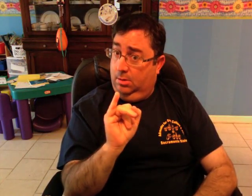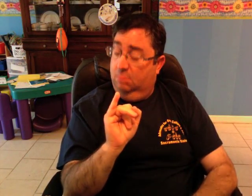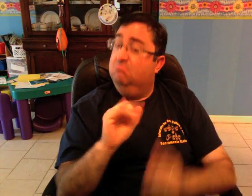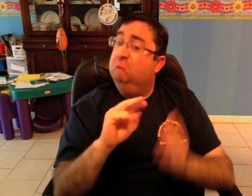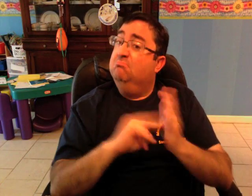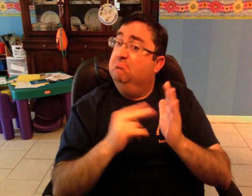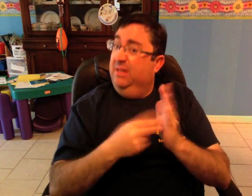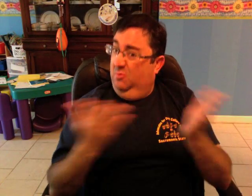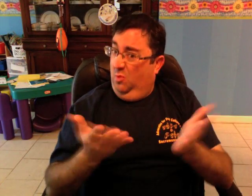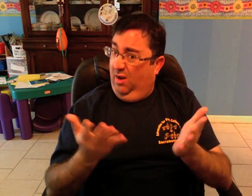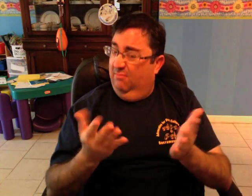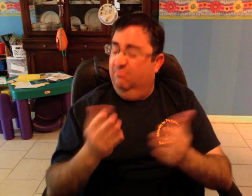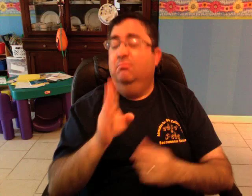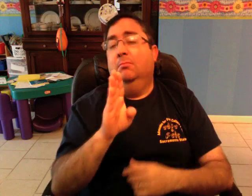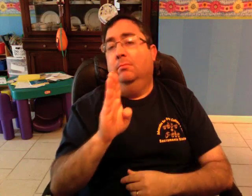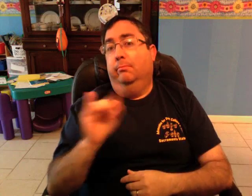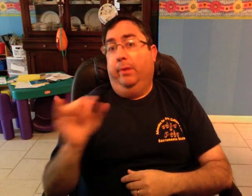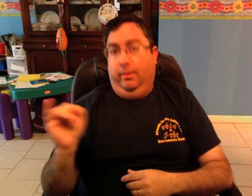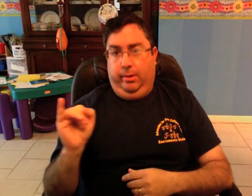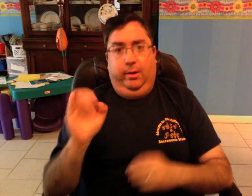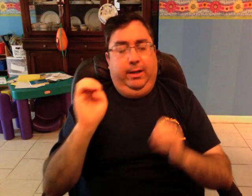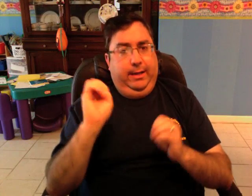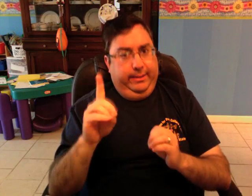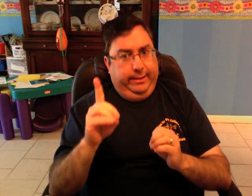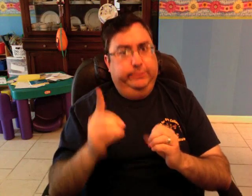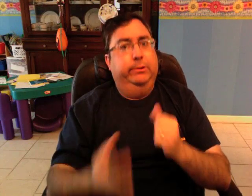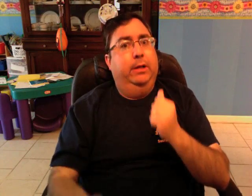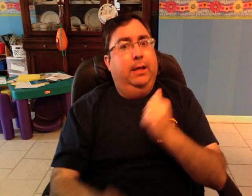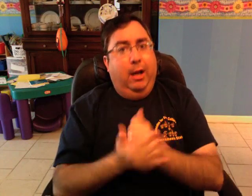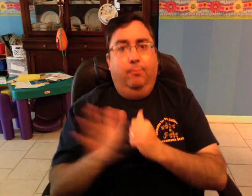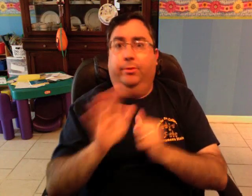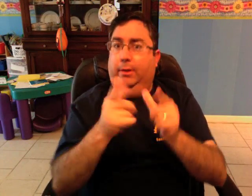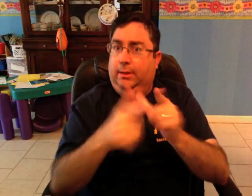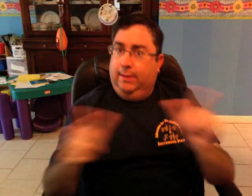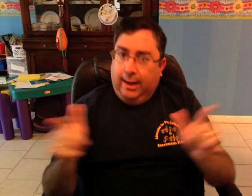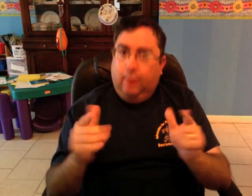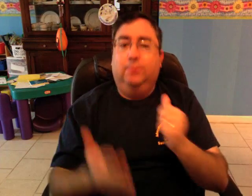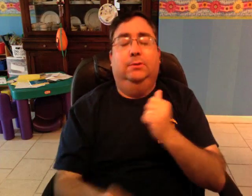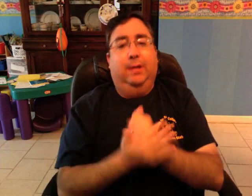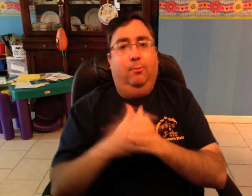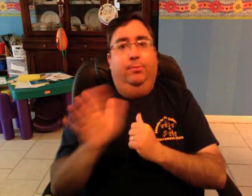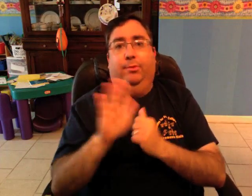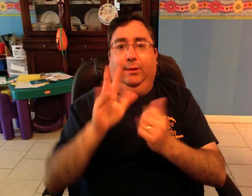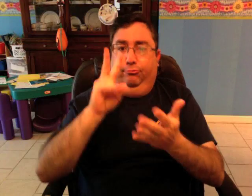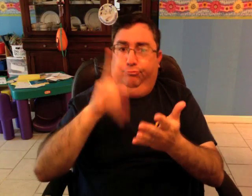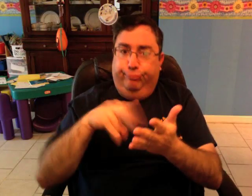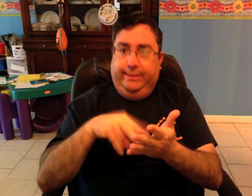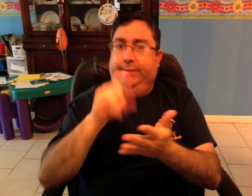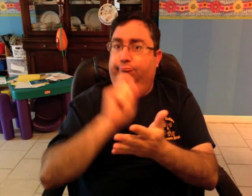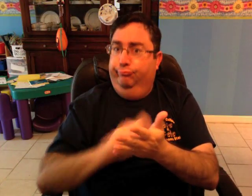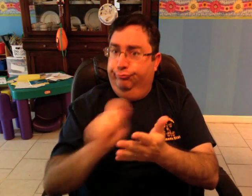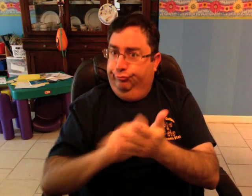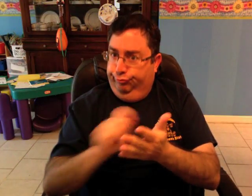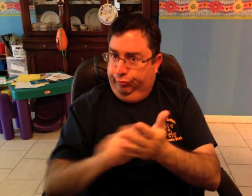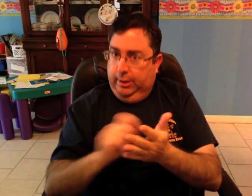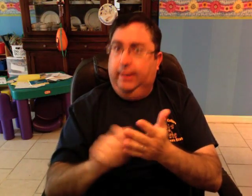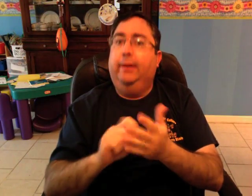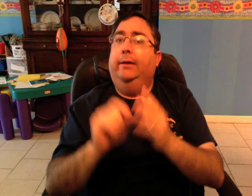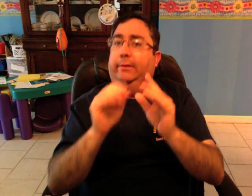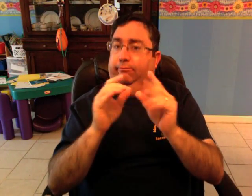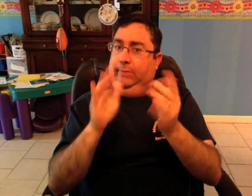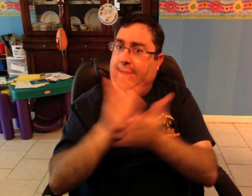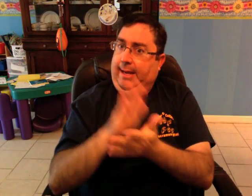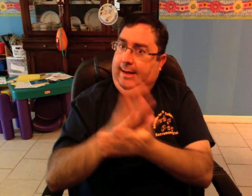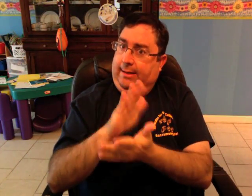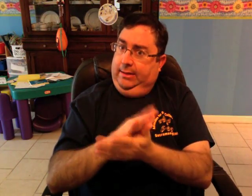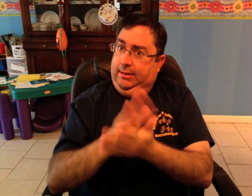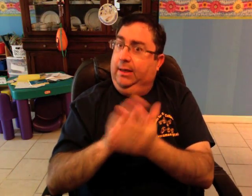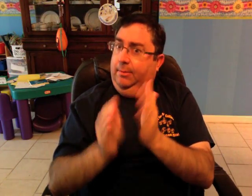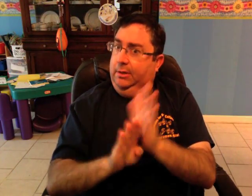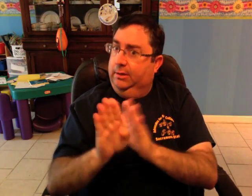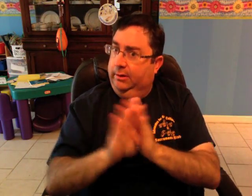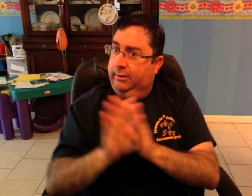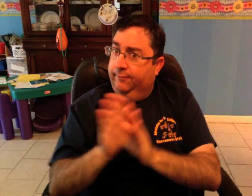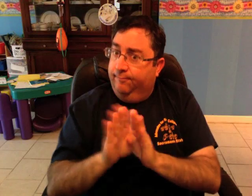This shows that bi/bi education helps language, reading, writing and general academic skills.